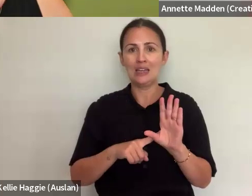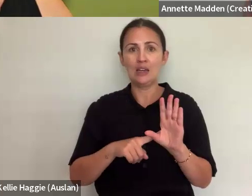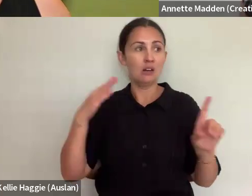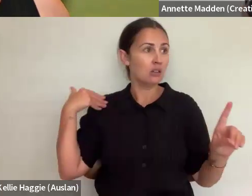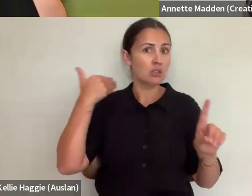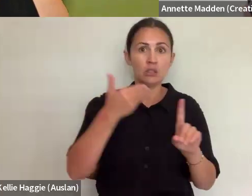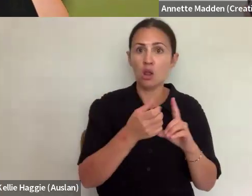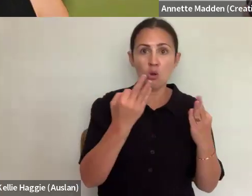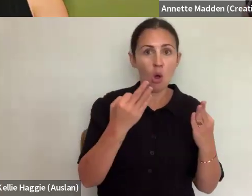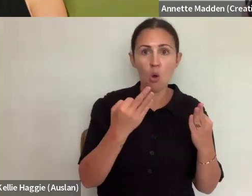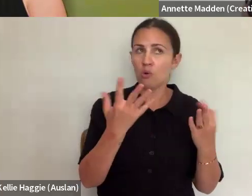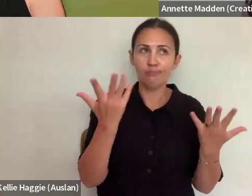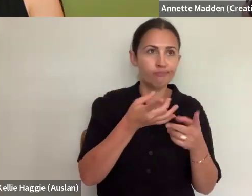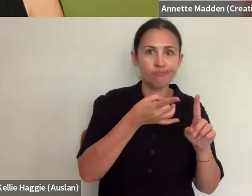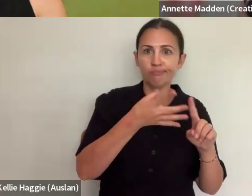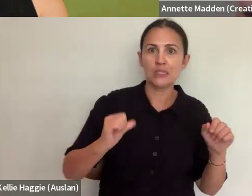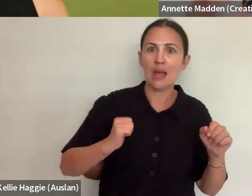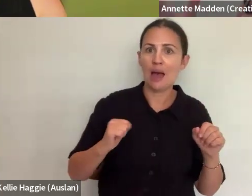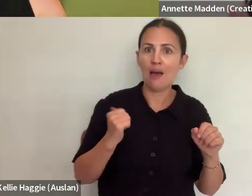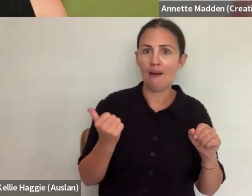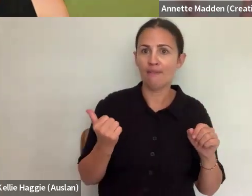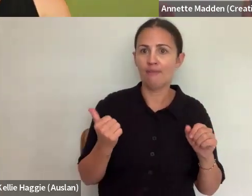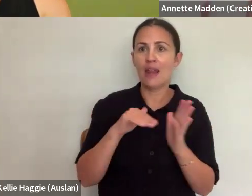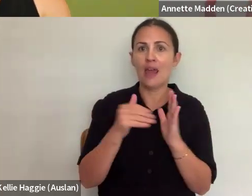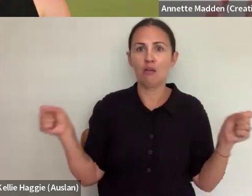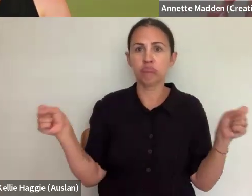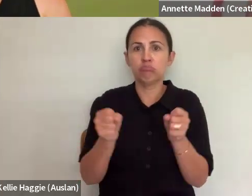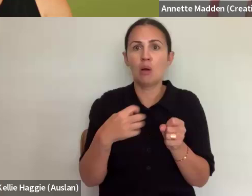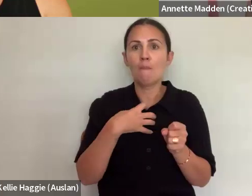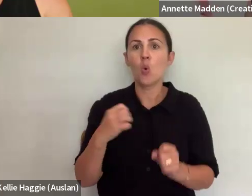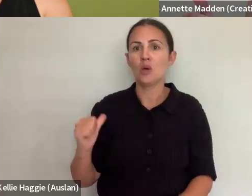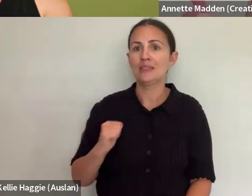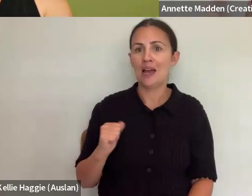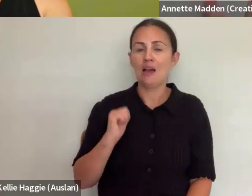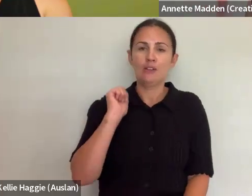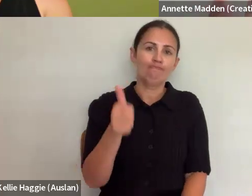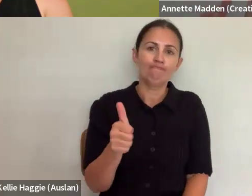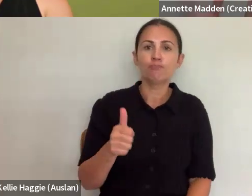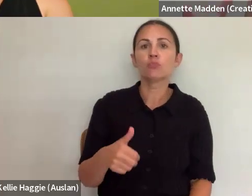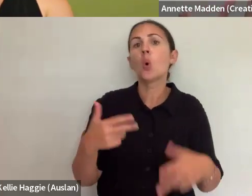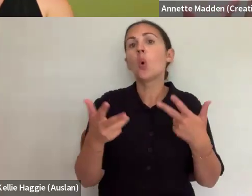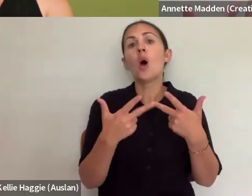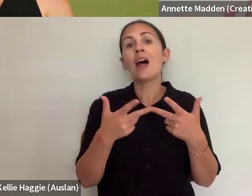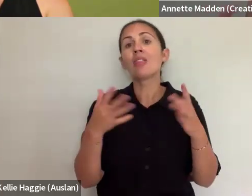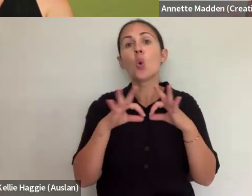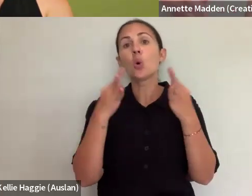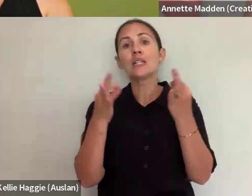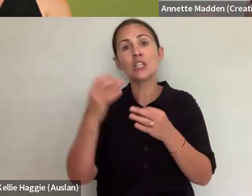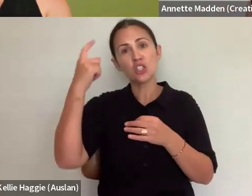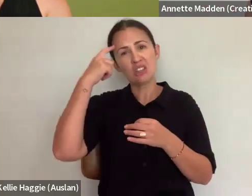employ staff meaningfully